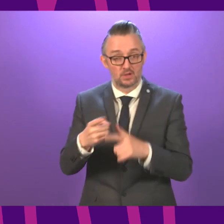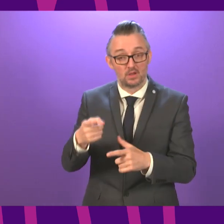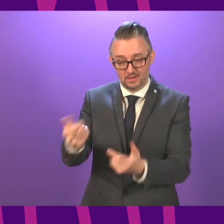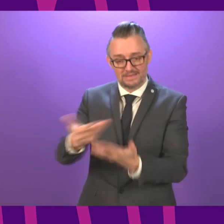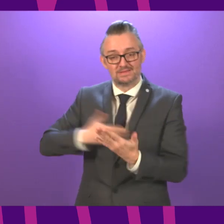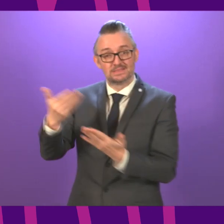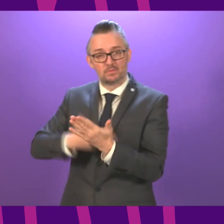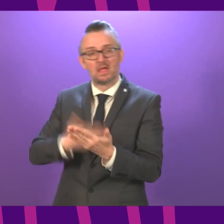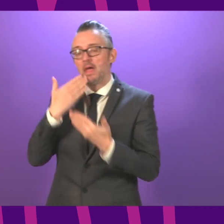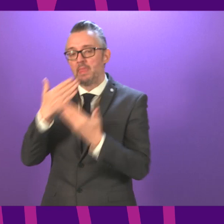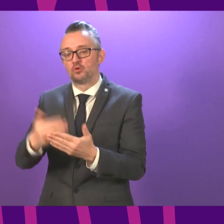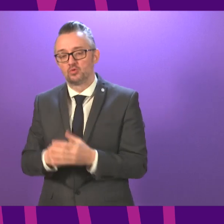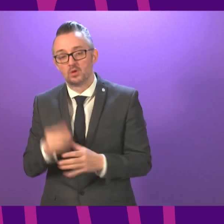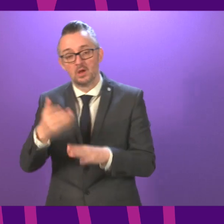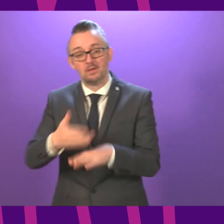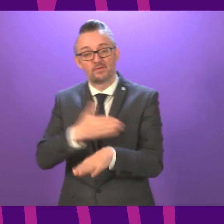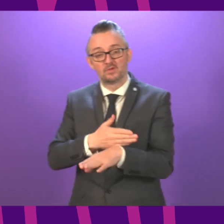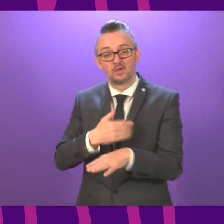I share the cabinet secretary’s frustration and